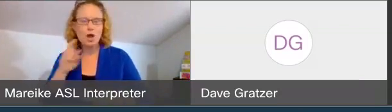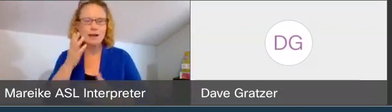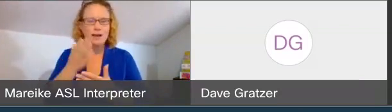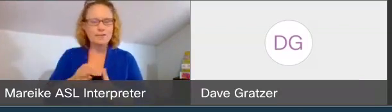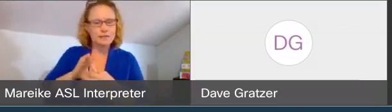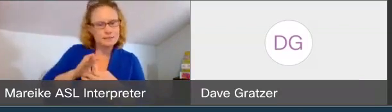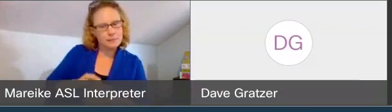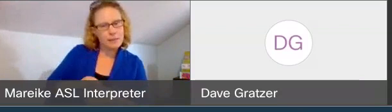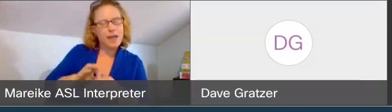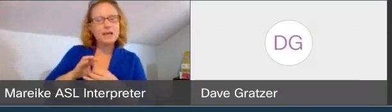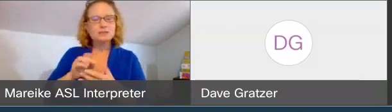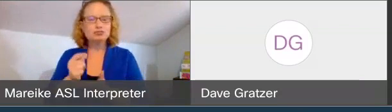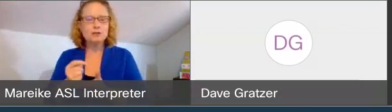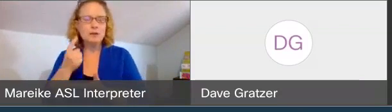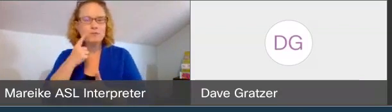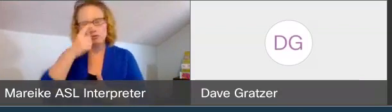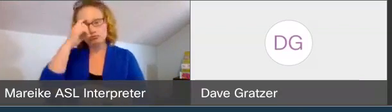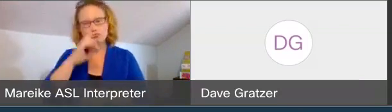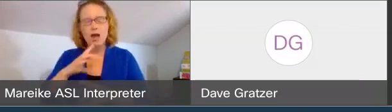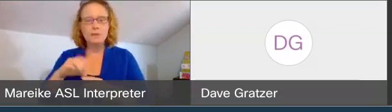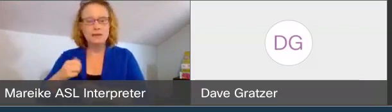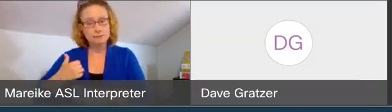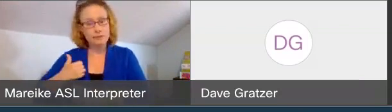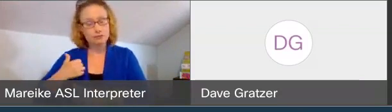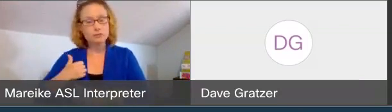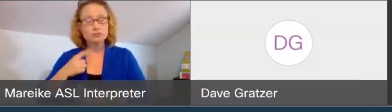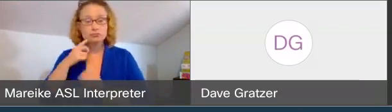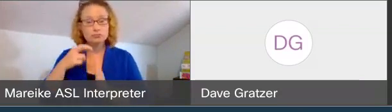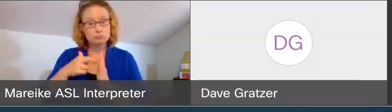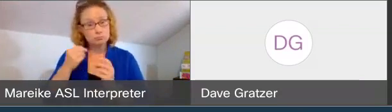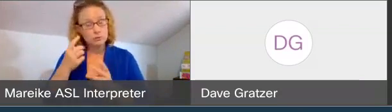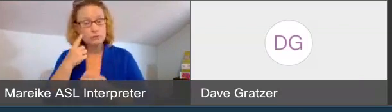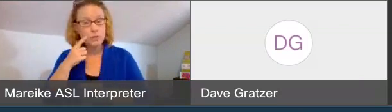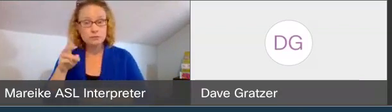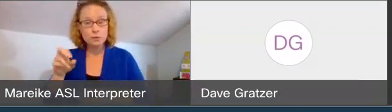in veterans, registration information for these Webinars will be shared via the